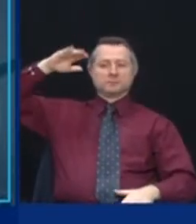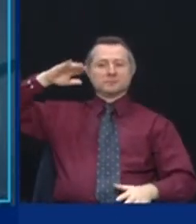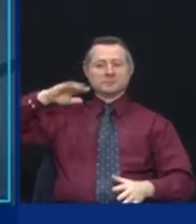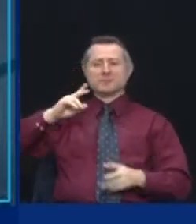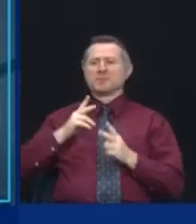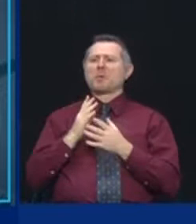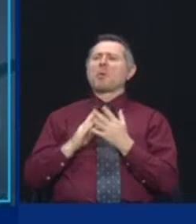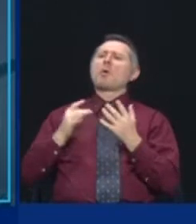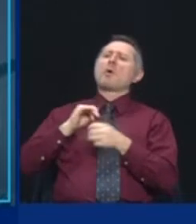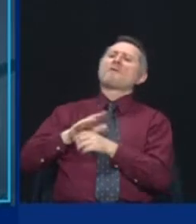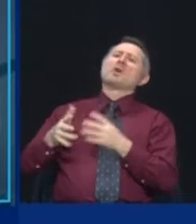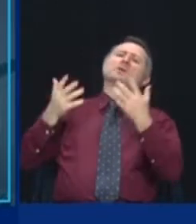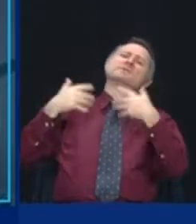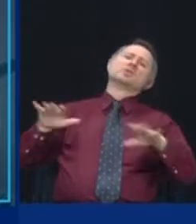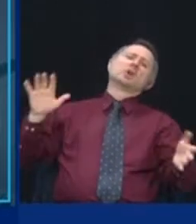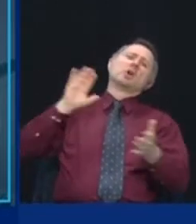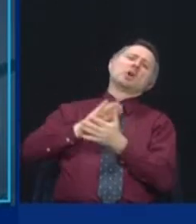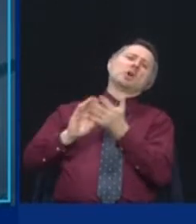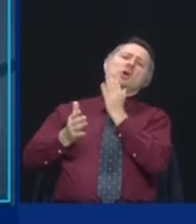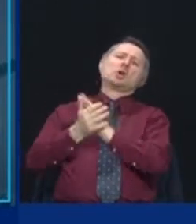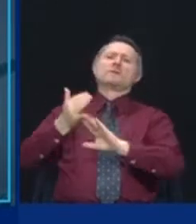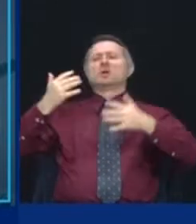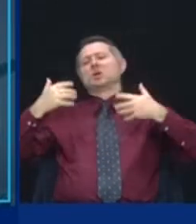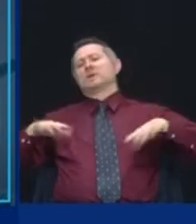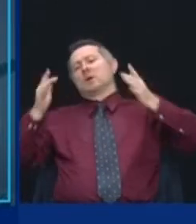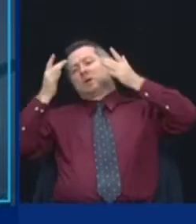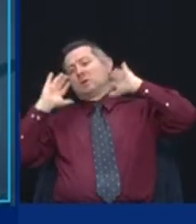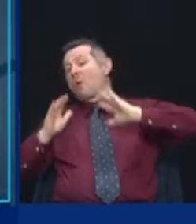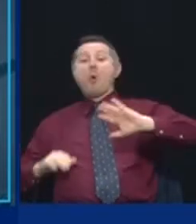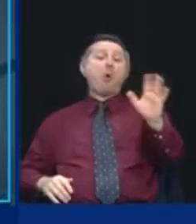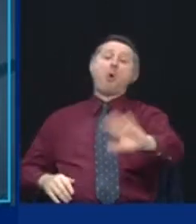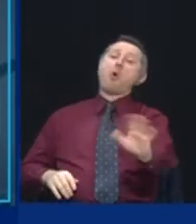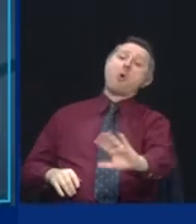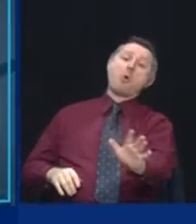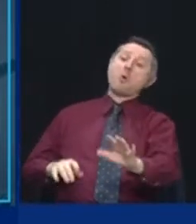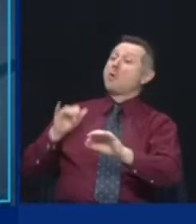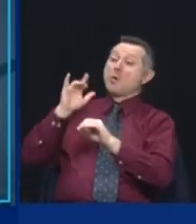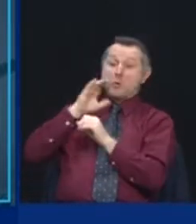IT IS MUCH LOWER THAN IT HAS BEEN.